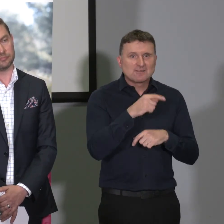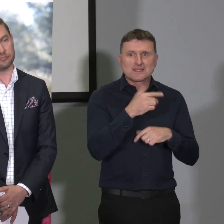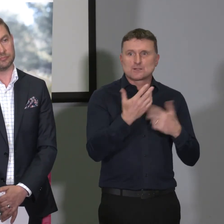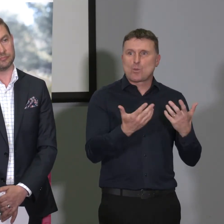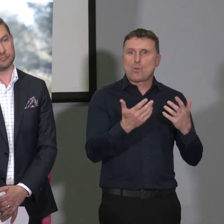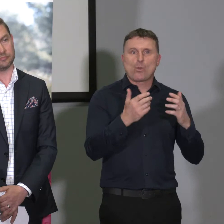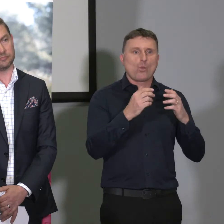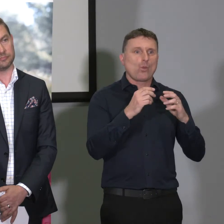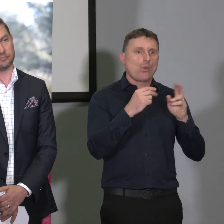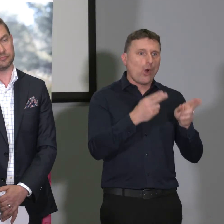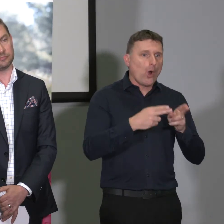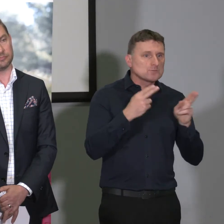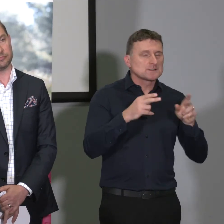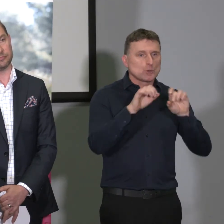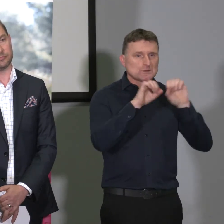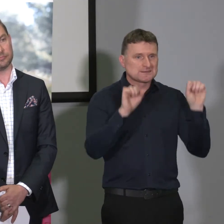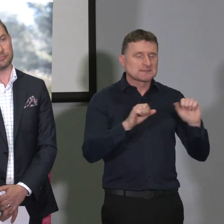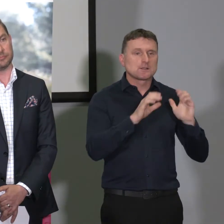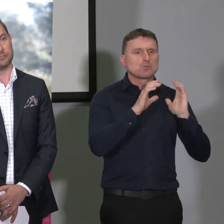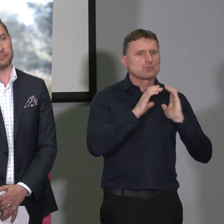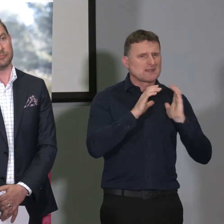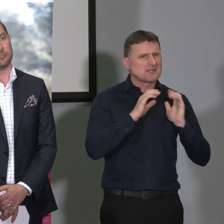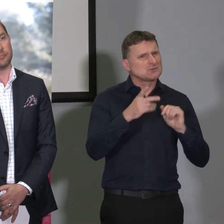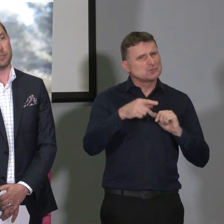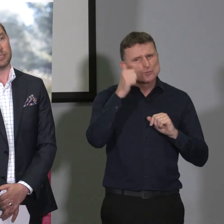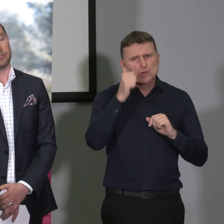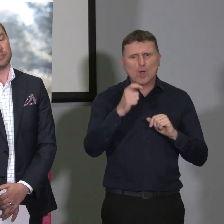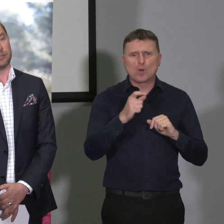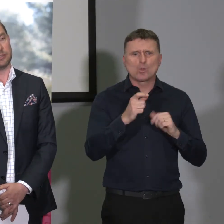Have you got an idea of the